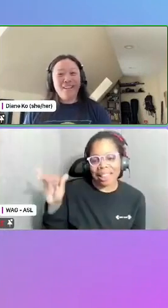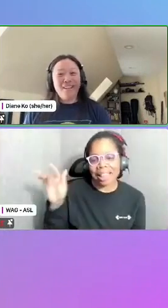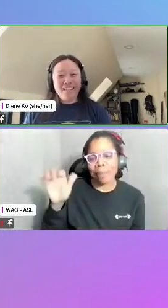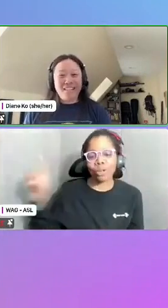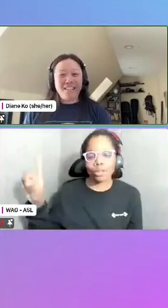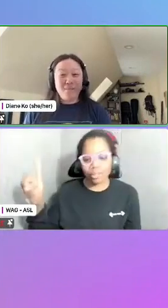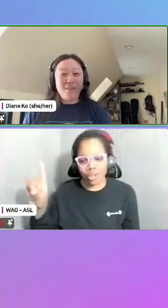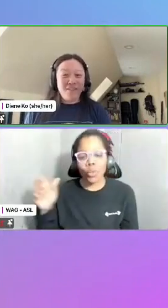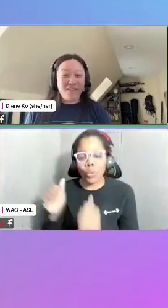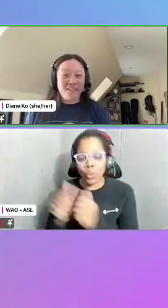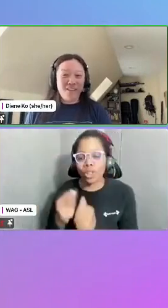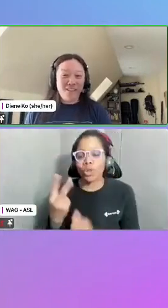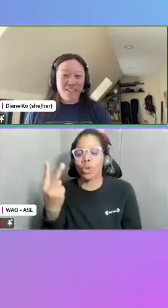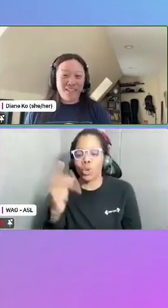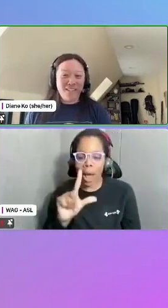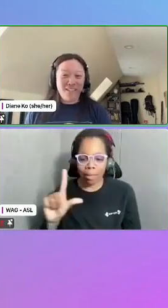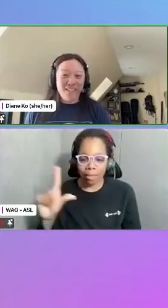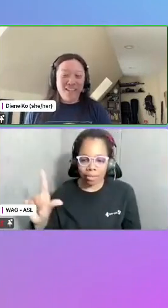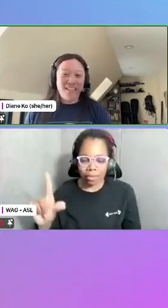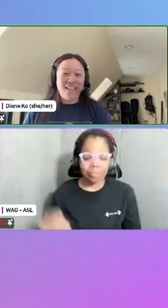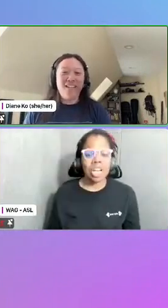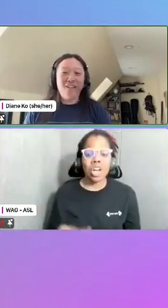element so that through it passes all the additional